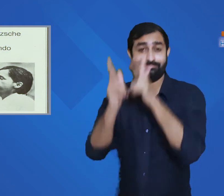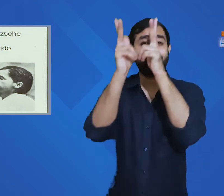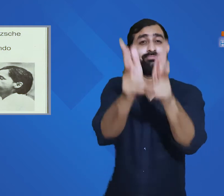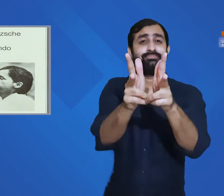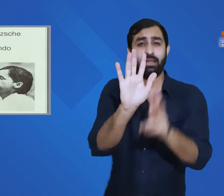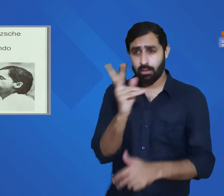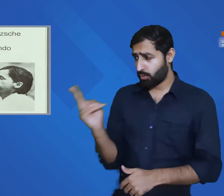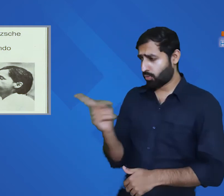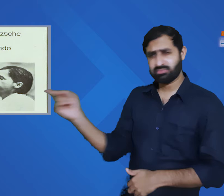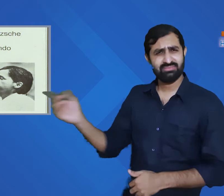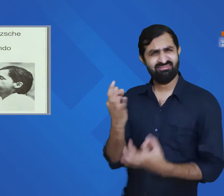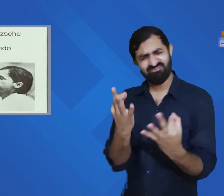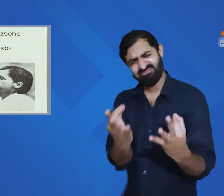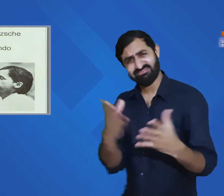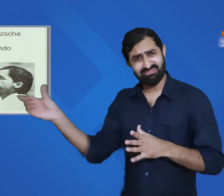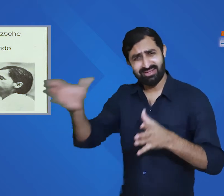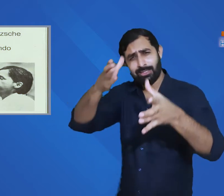who were learned individuals.